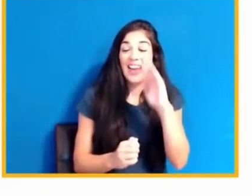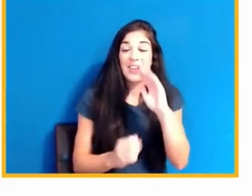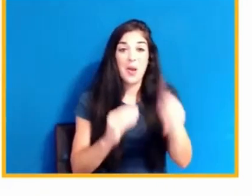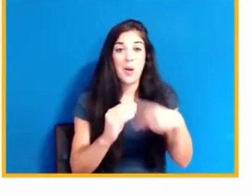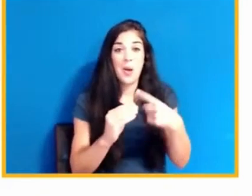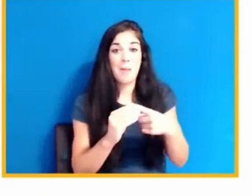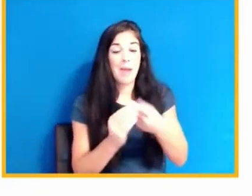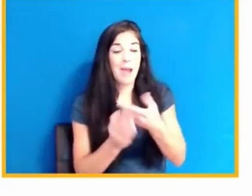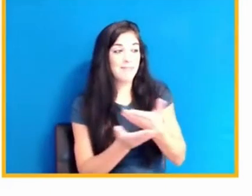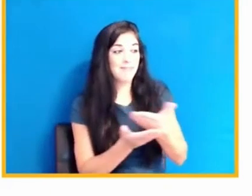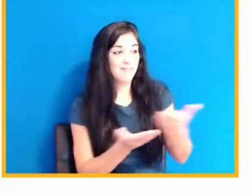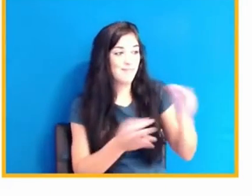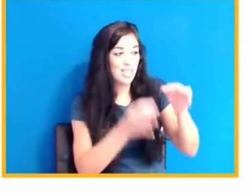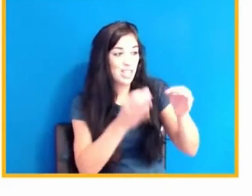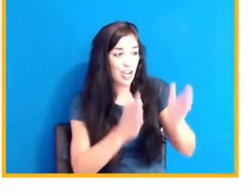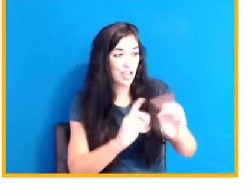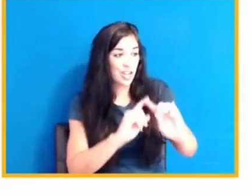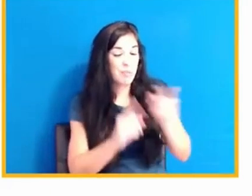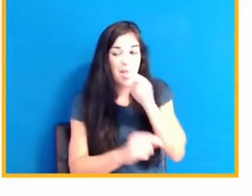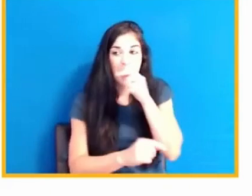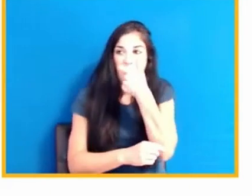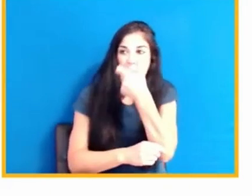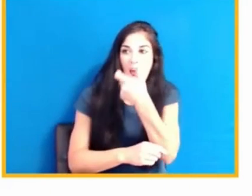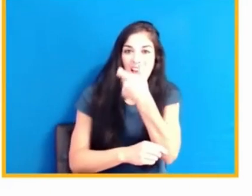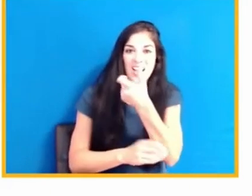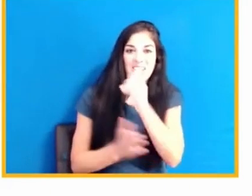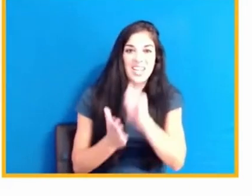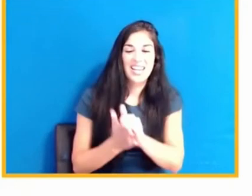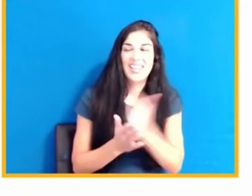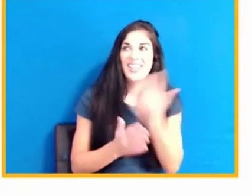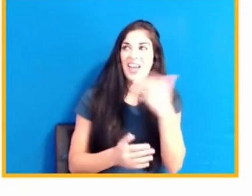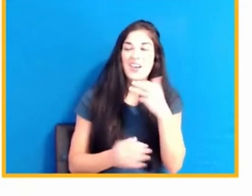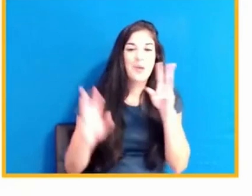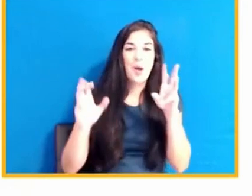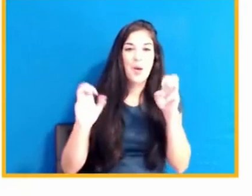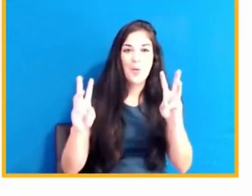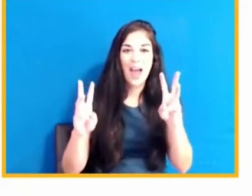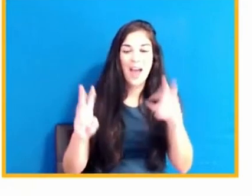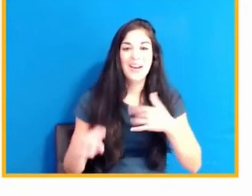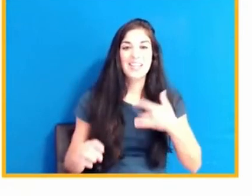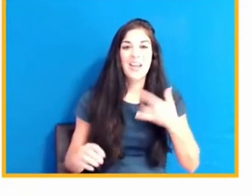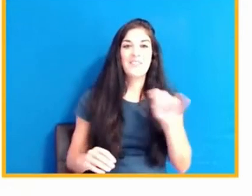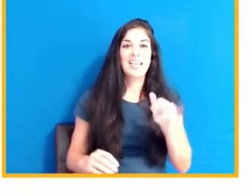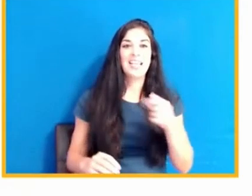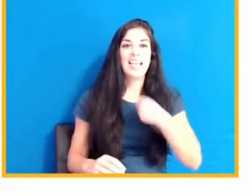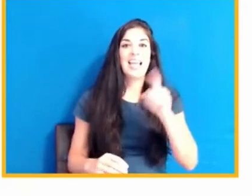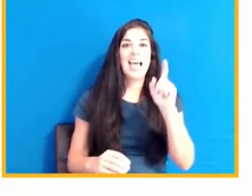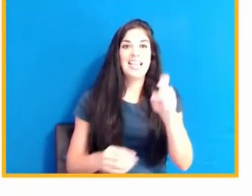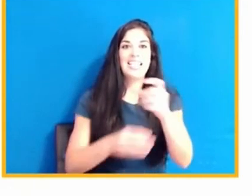judges but watching that back bend just now, that bridge, Oh, wow, goodness, I feel like I need to go and get like my